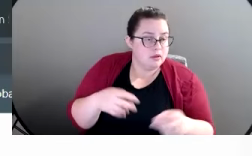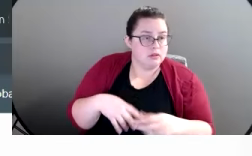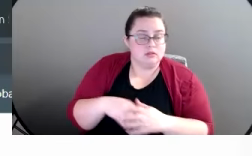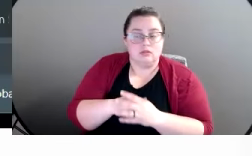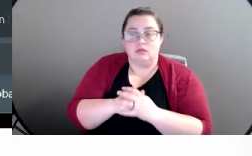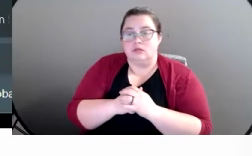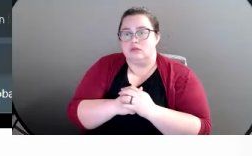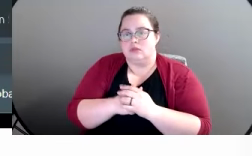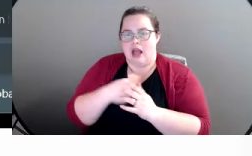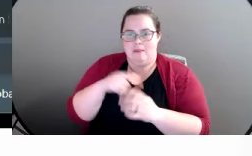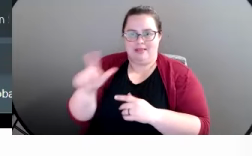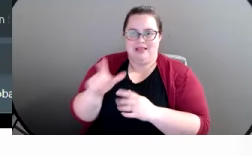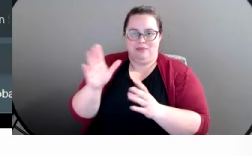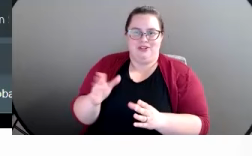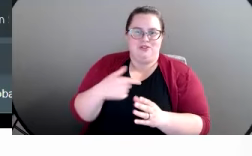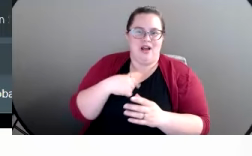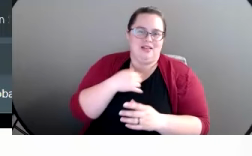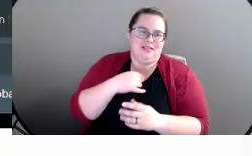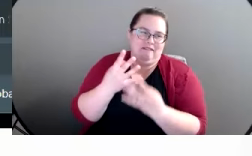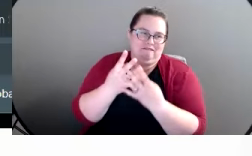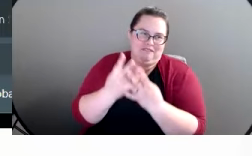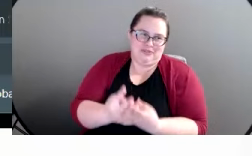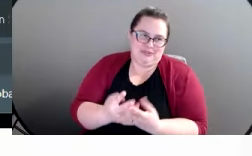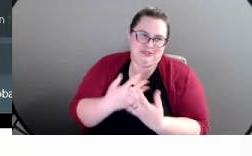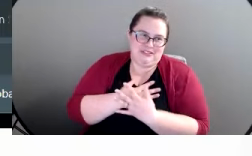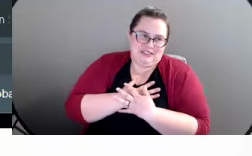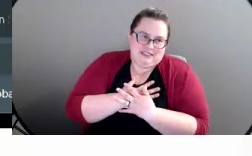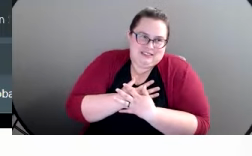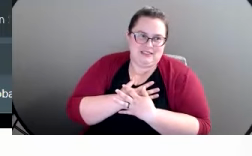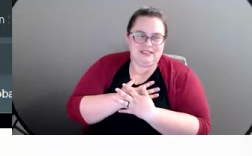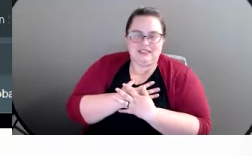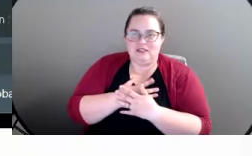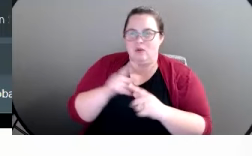I'm a librarian, so I really like filters. So that's where I go first when I'm searching for things.